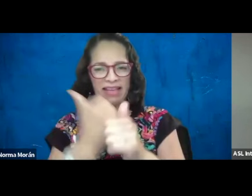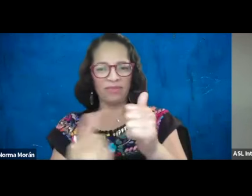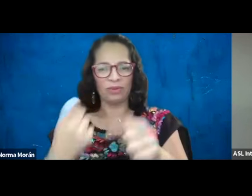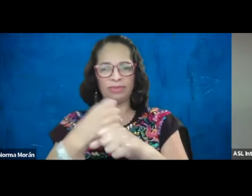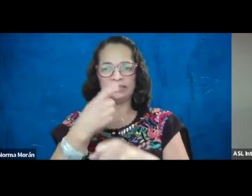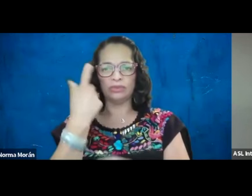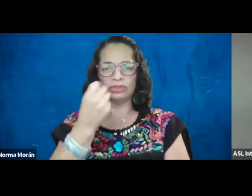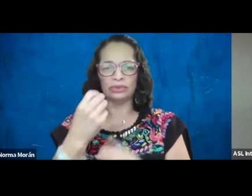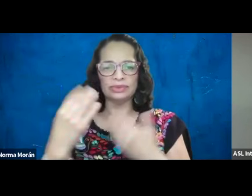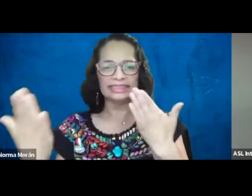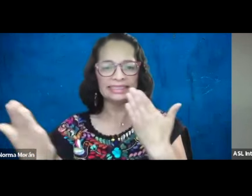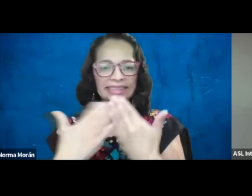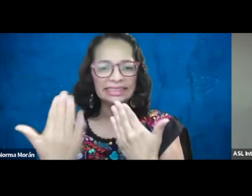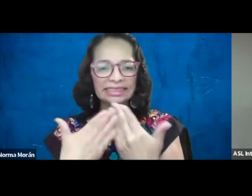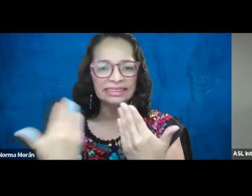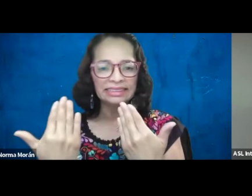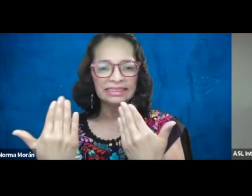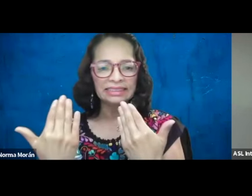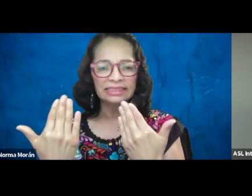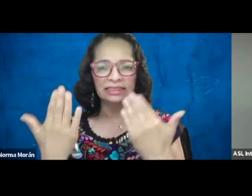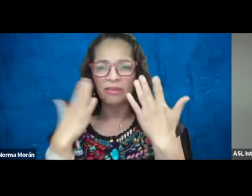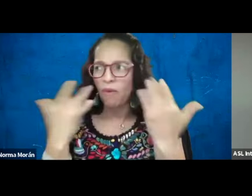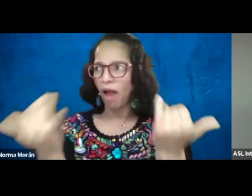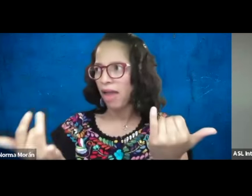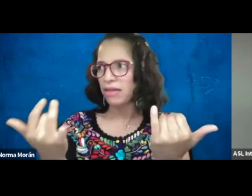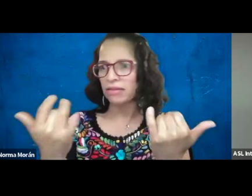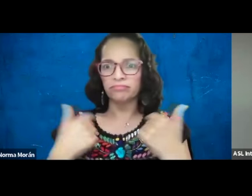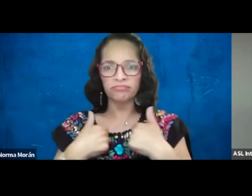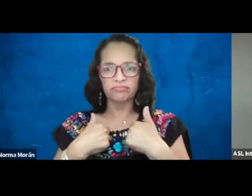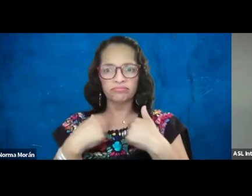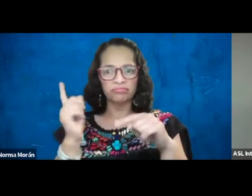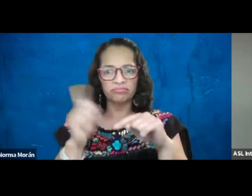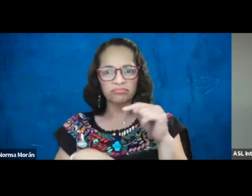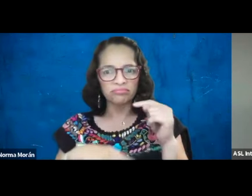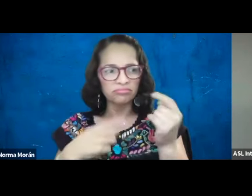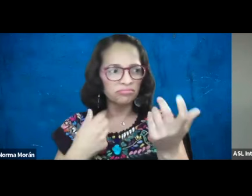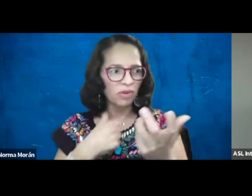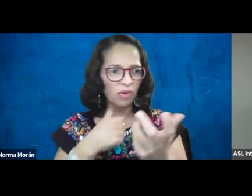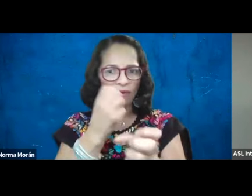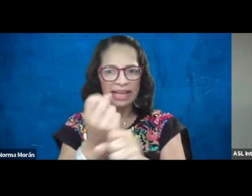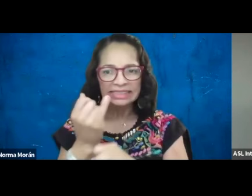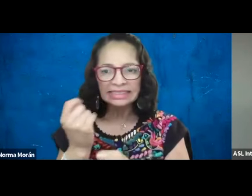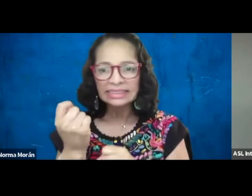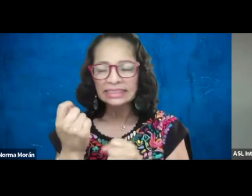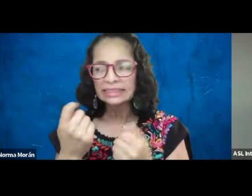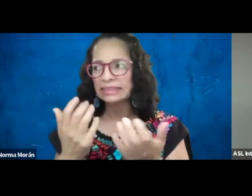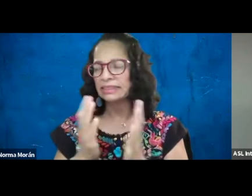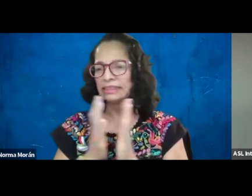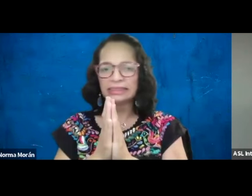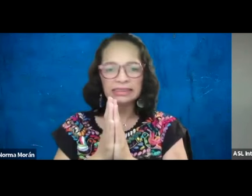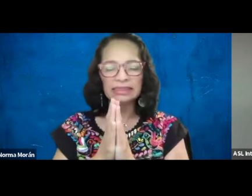wondering why does everyone make it sound like it is so easy? Why am I not able to do this?